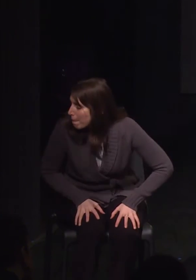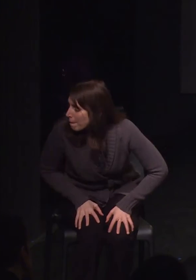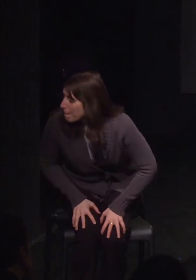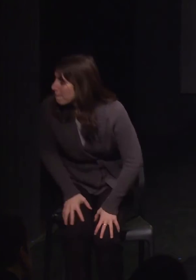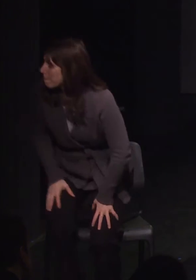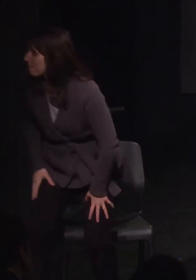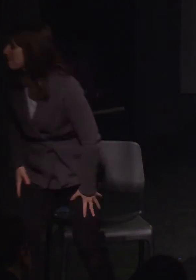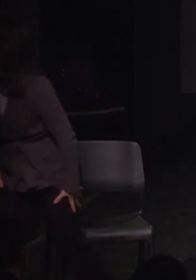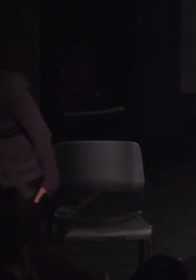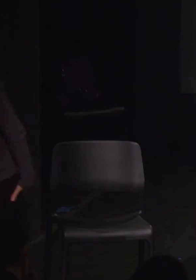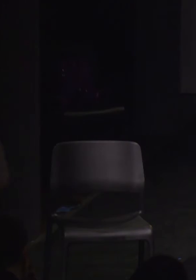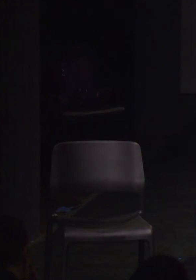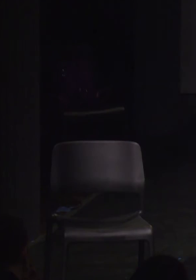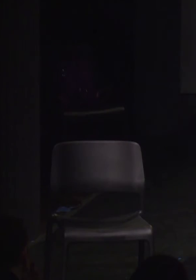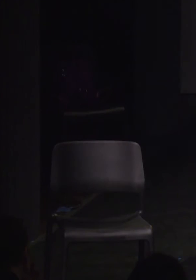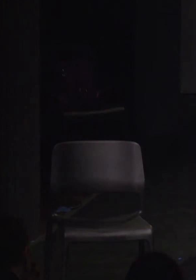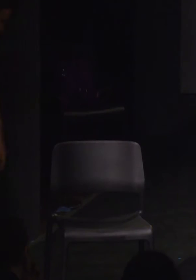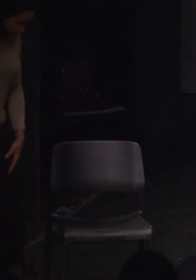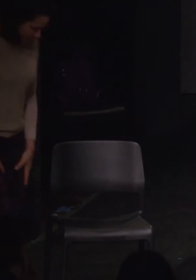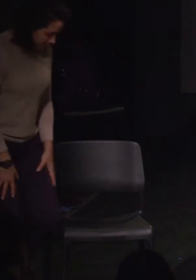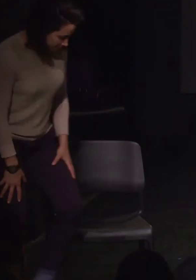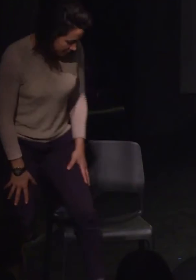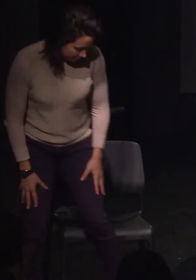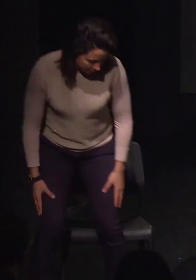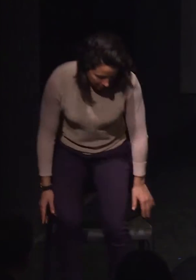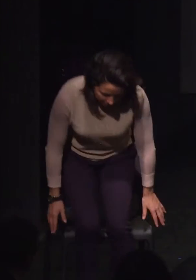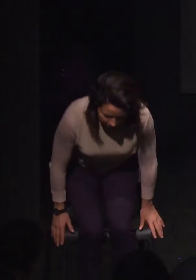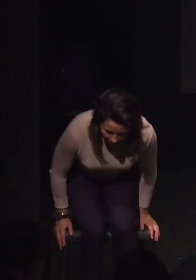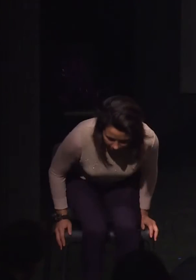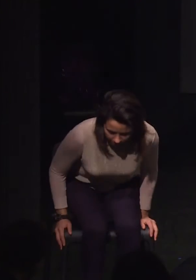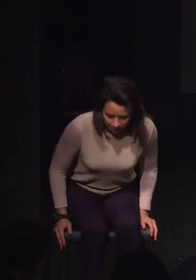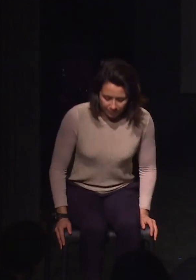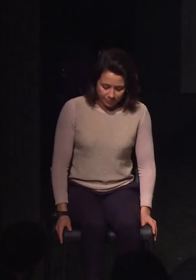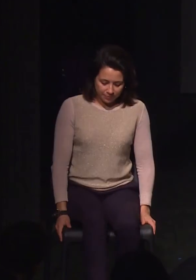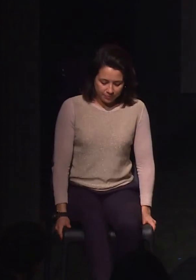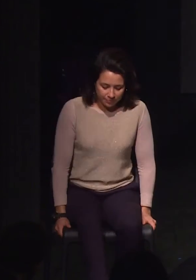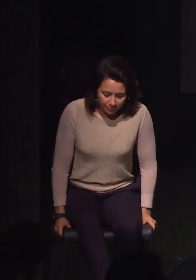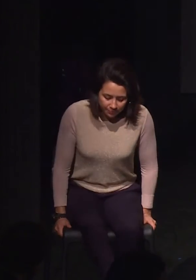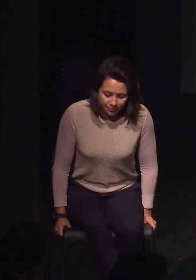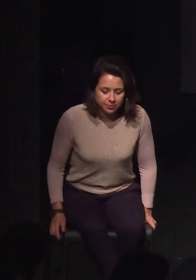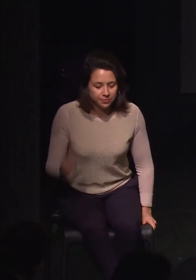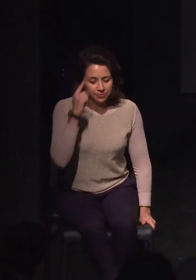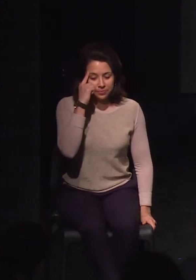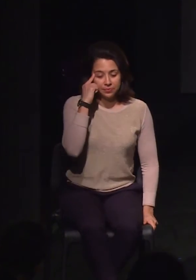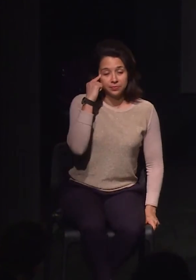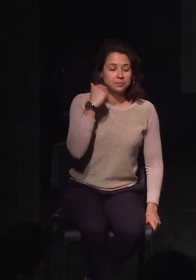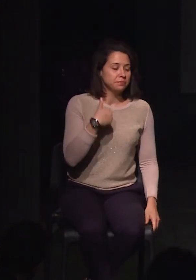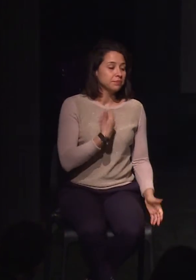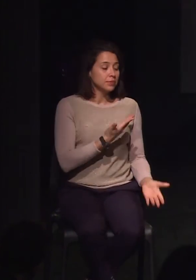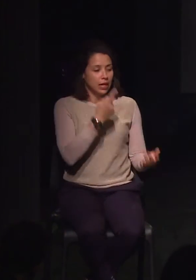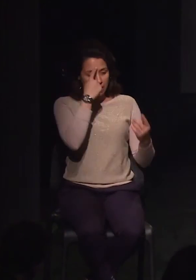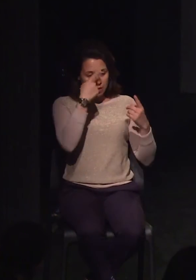And thinking further a little bit about that ebb and flow of narrow and large, narrow and